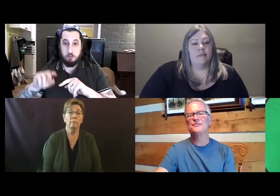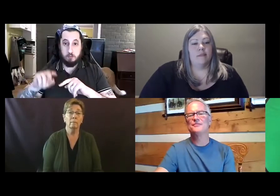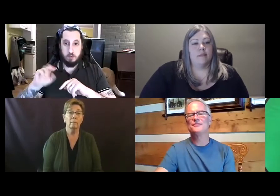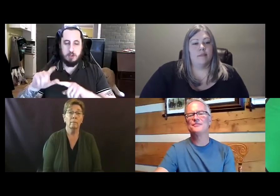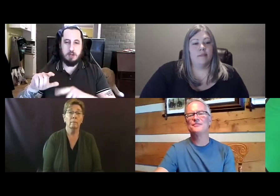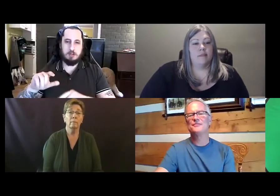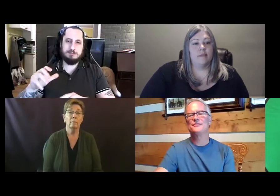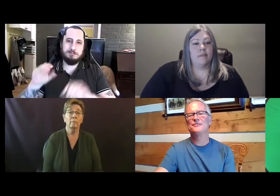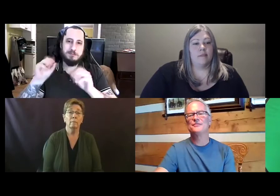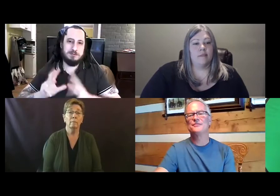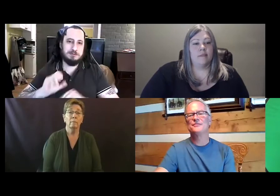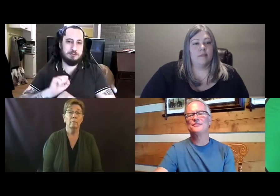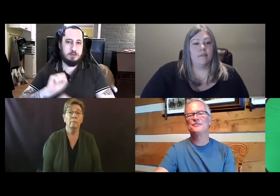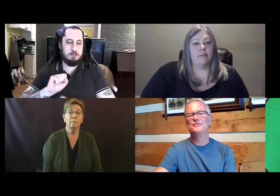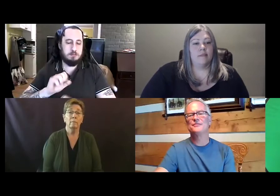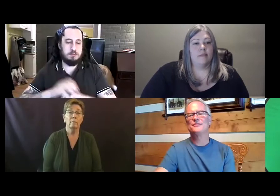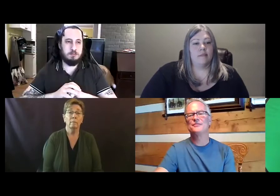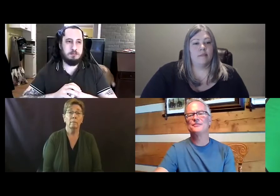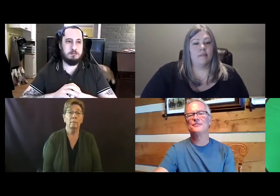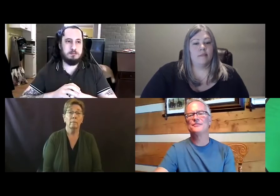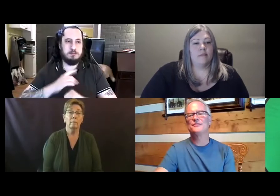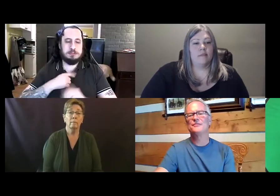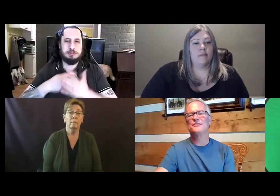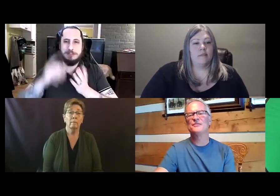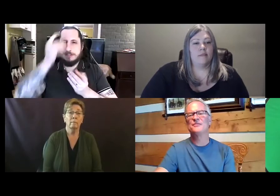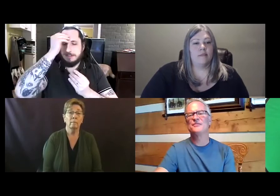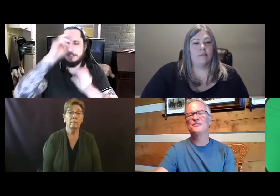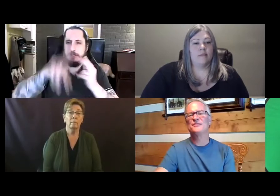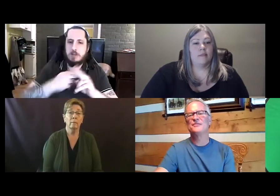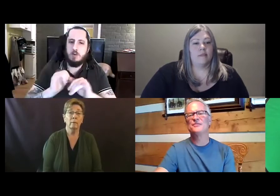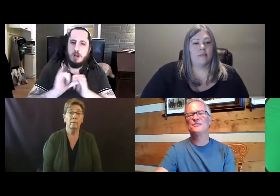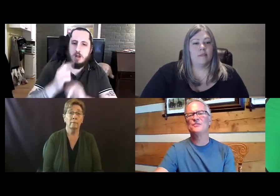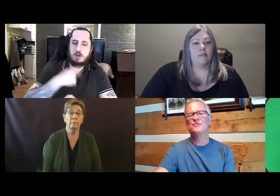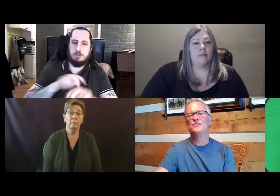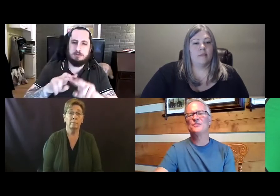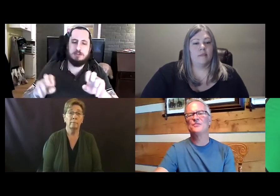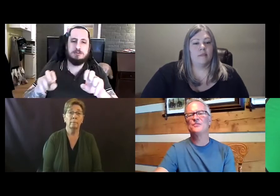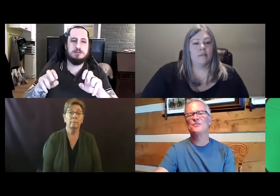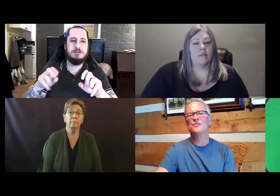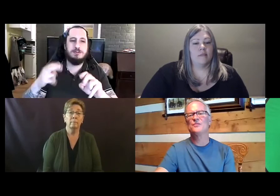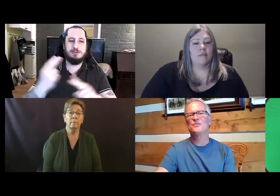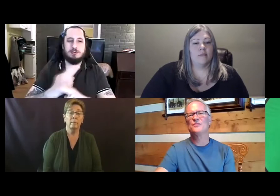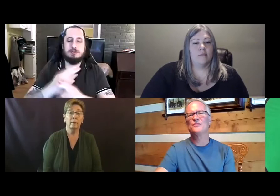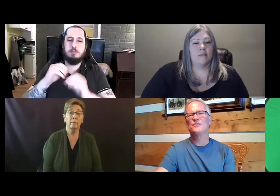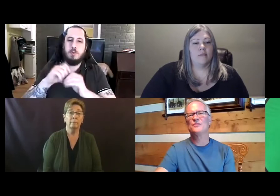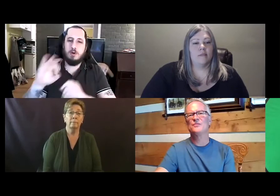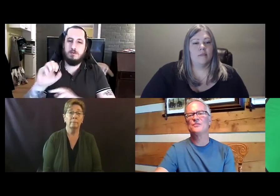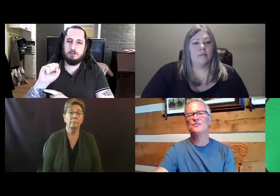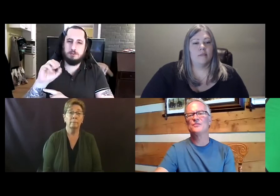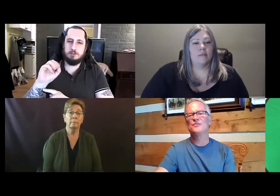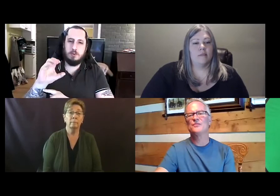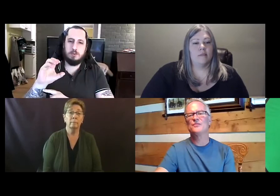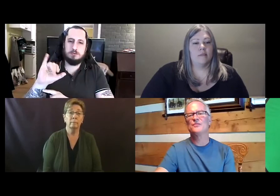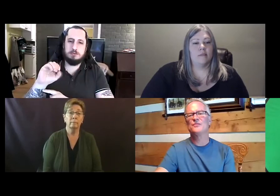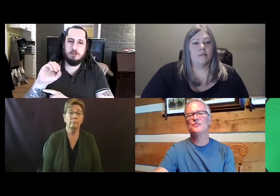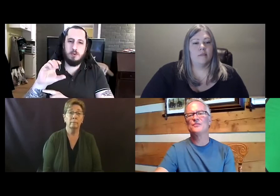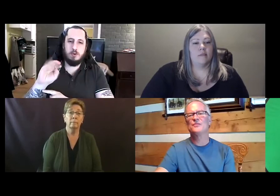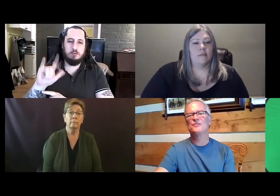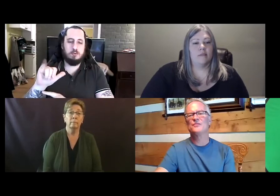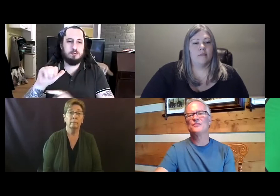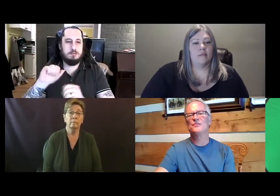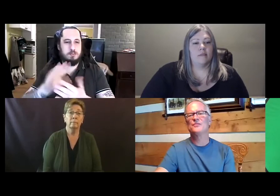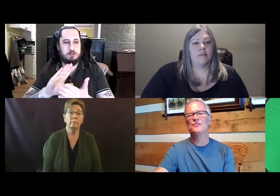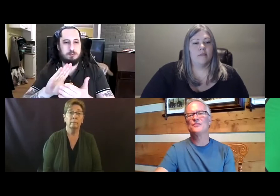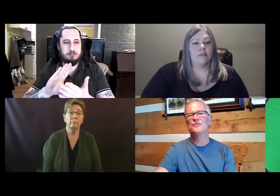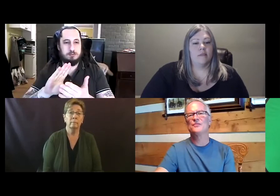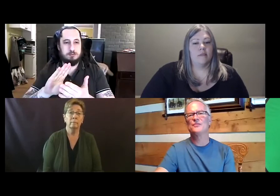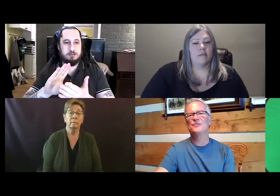And in that work that I did, I also did some thinking about the research, and how that